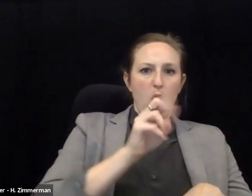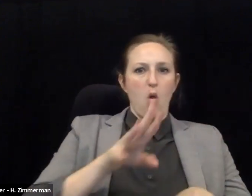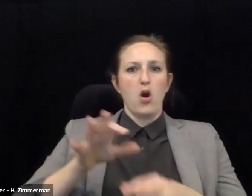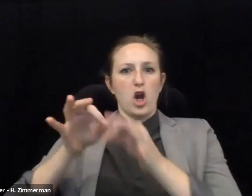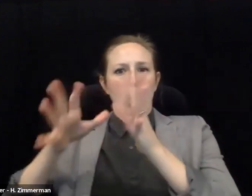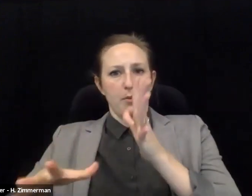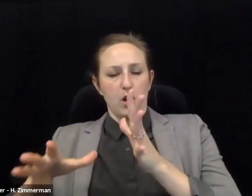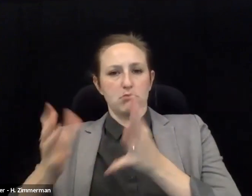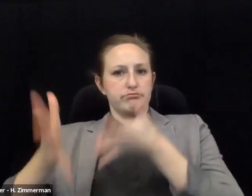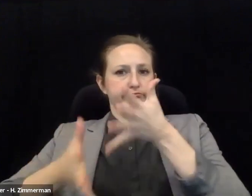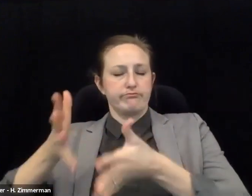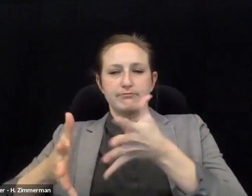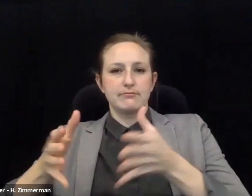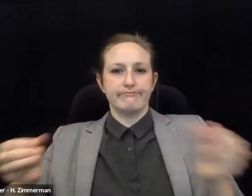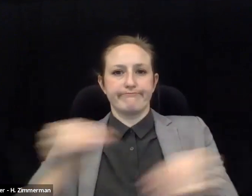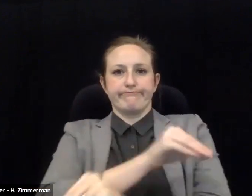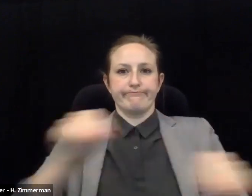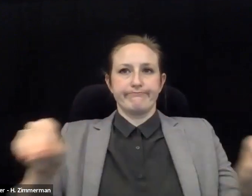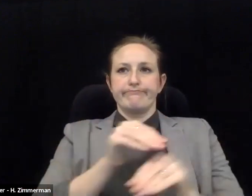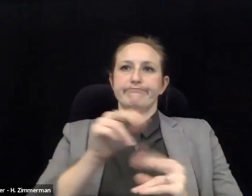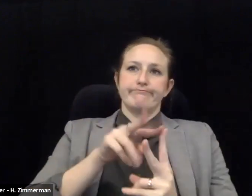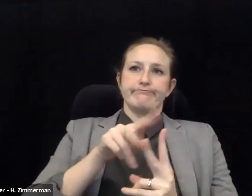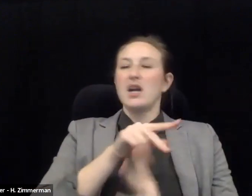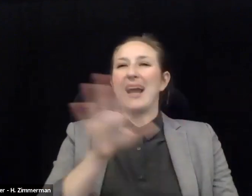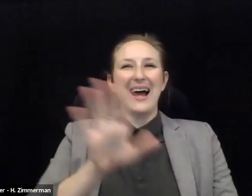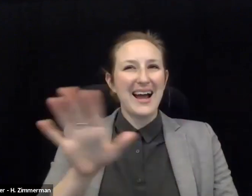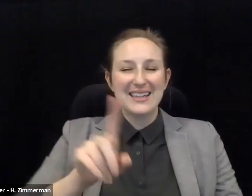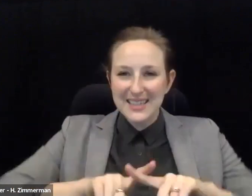However, they're completely different in the sense that there are different ways of conveying